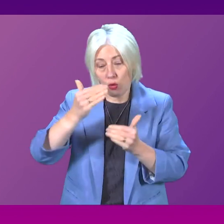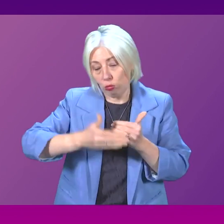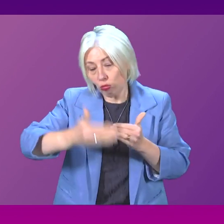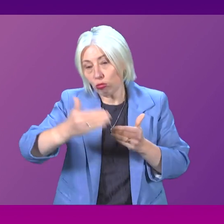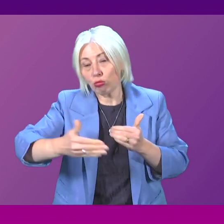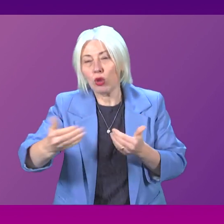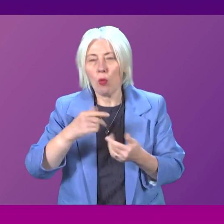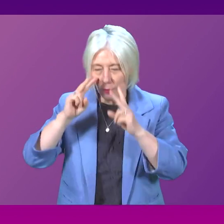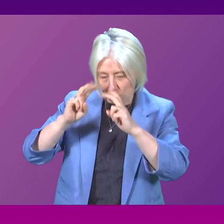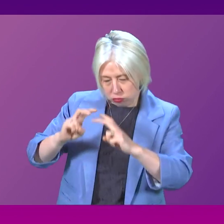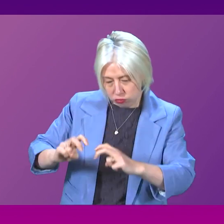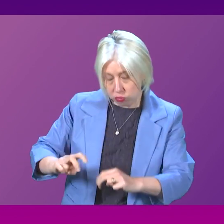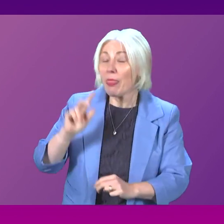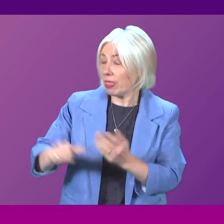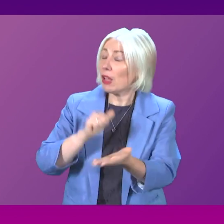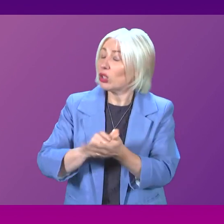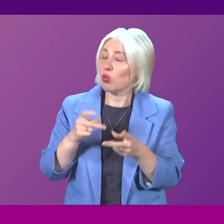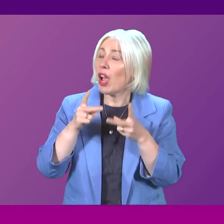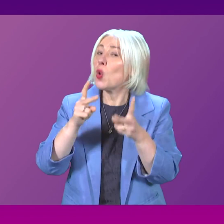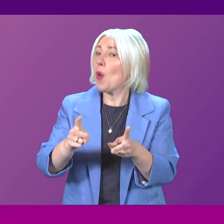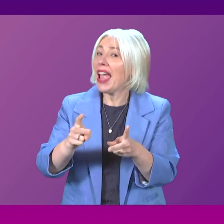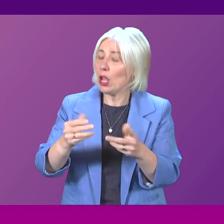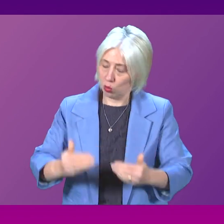That is the right and proper way to proceed with any legislation.